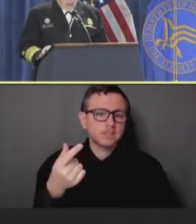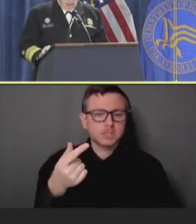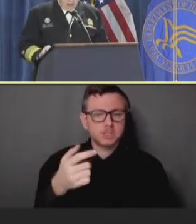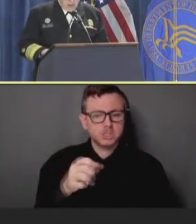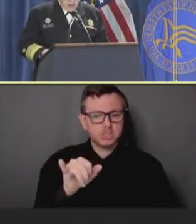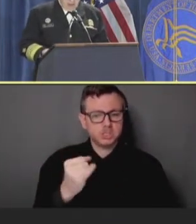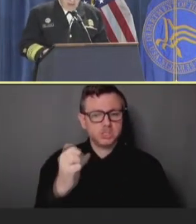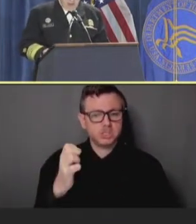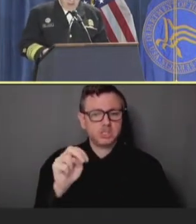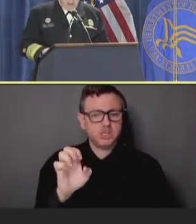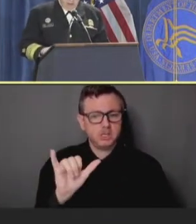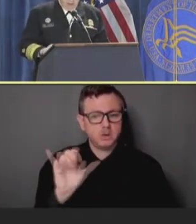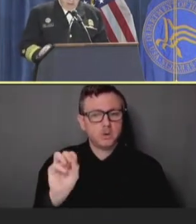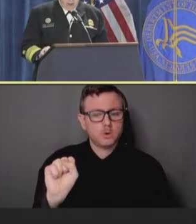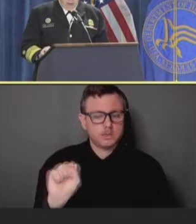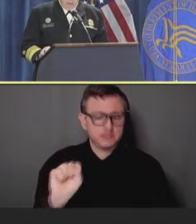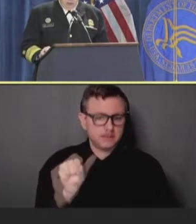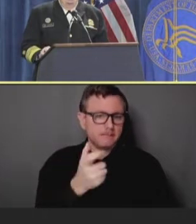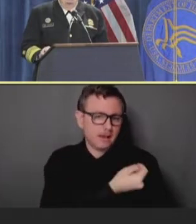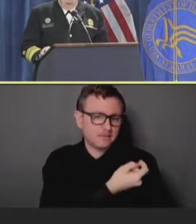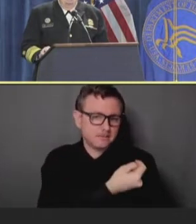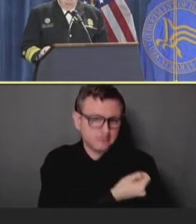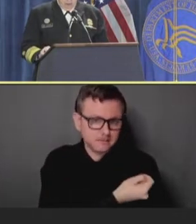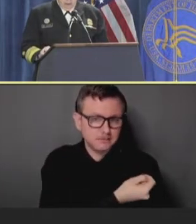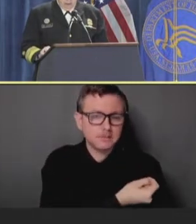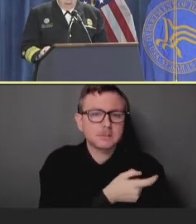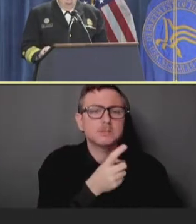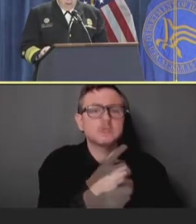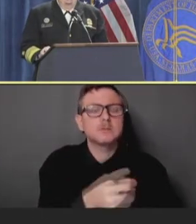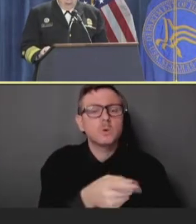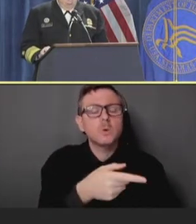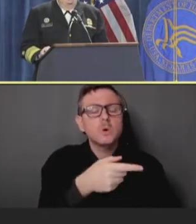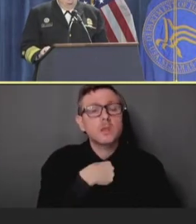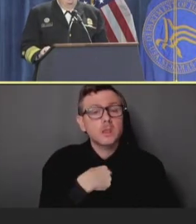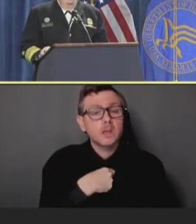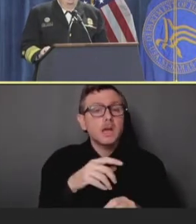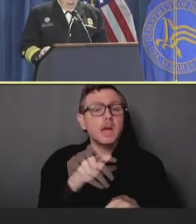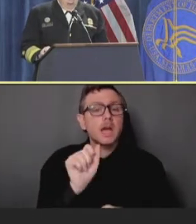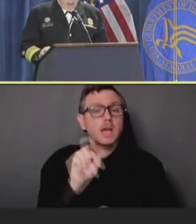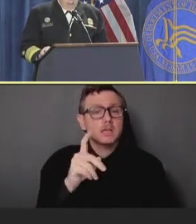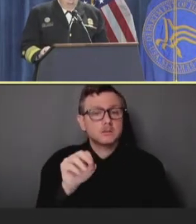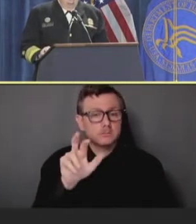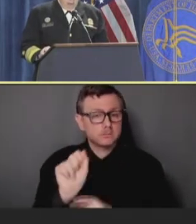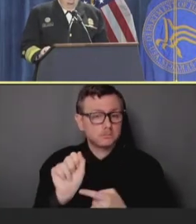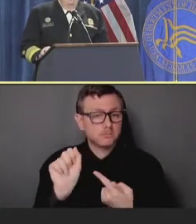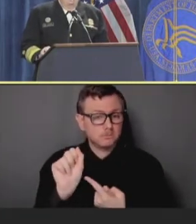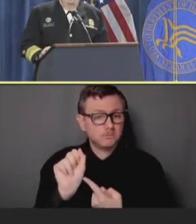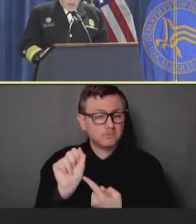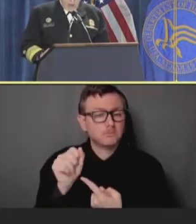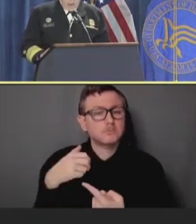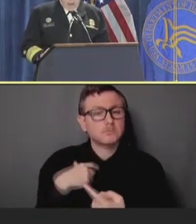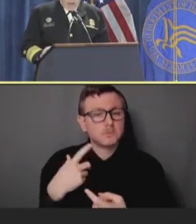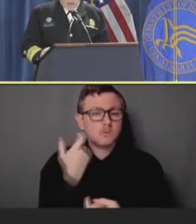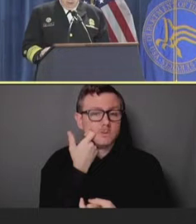Additionally, the HHS Administration for Strategic Preparedness, awarded a contract to expand